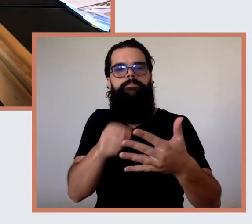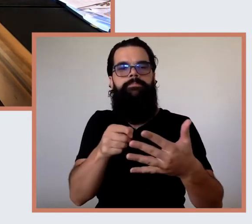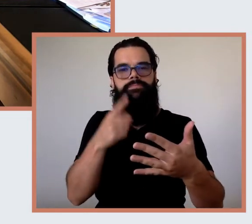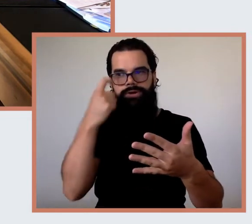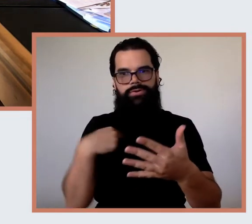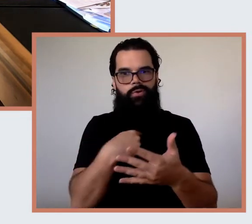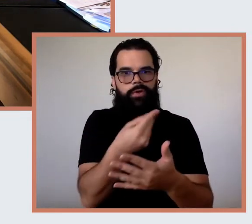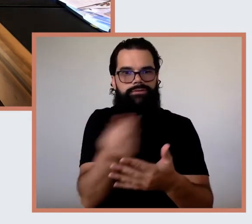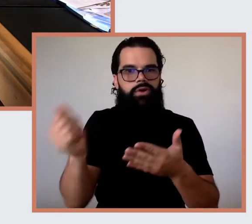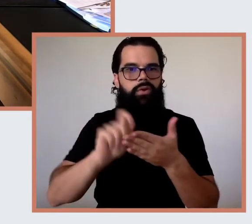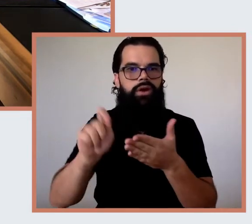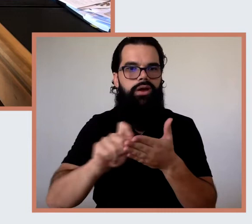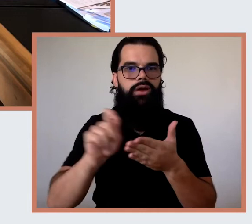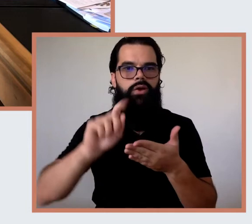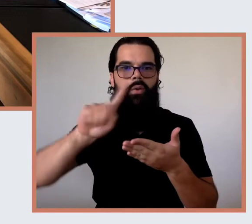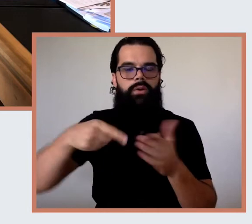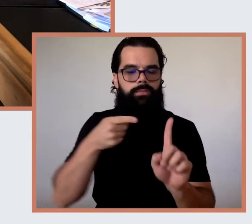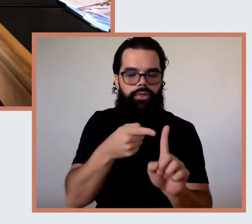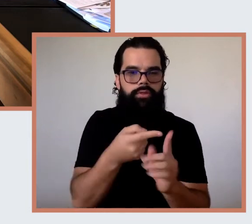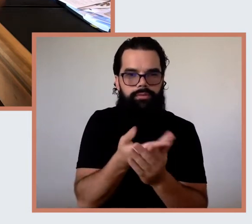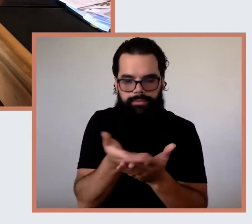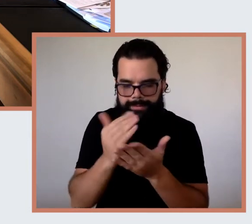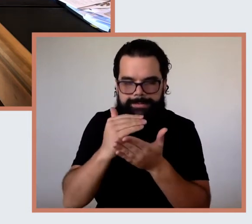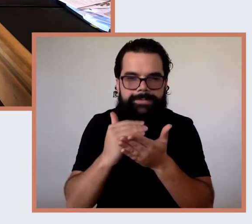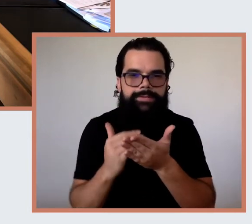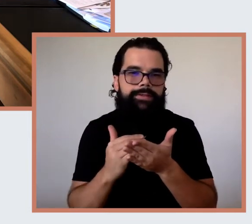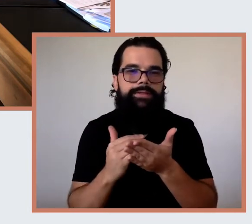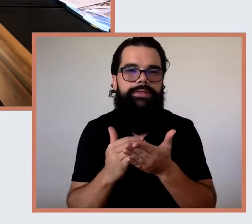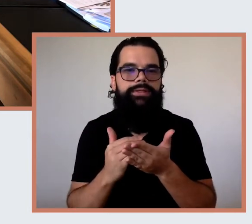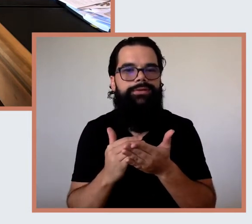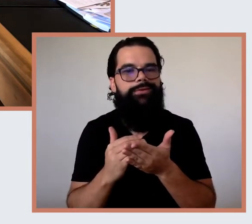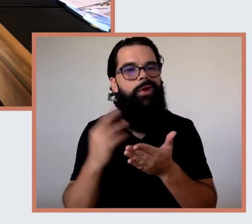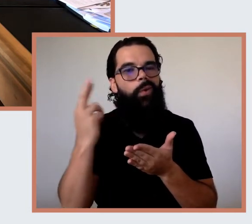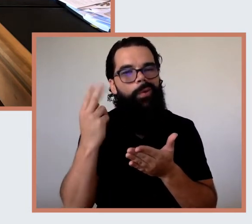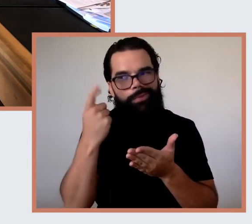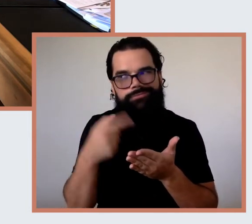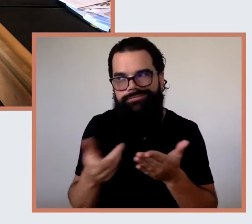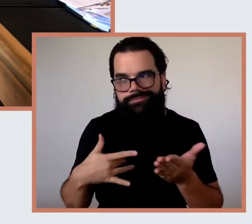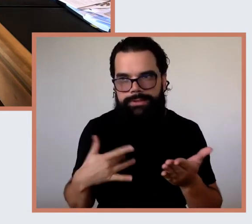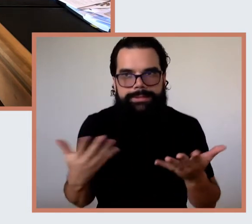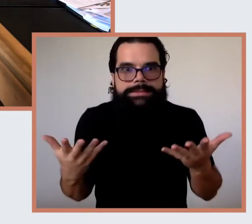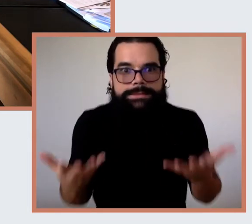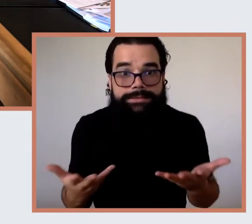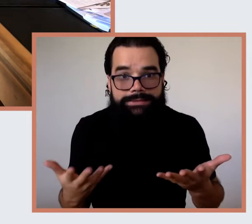very few writers can get away that. You need to simplify, you need to write in ways that it's the old,